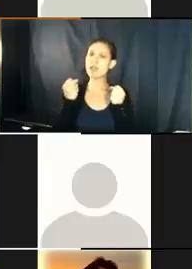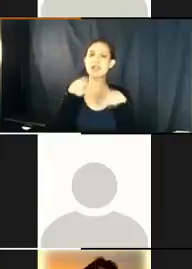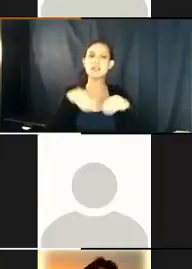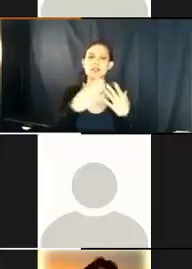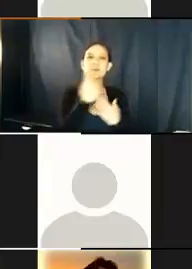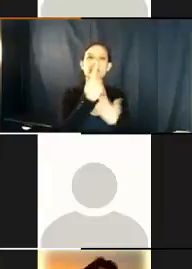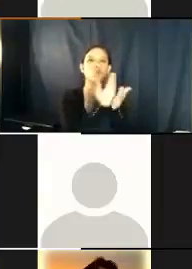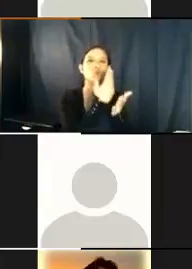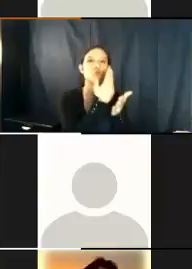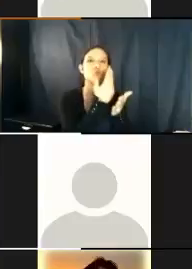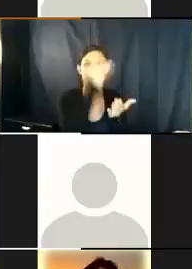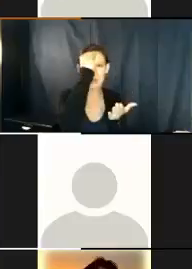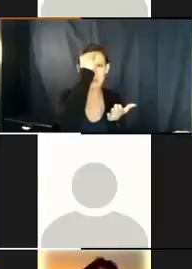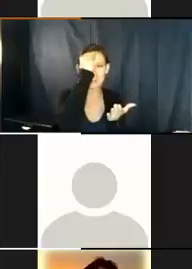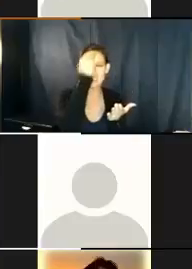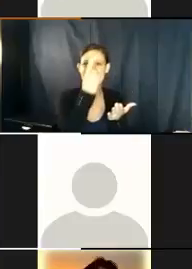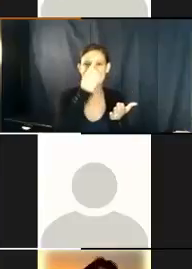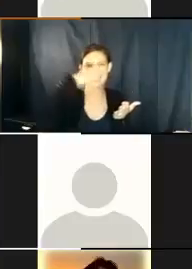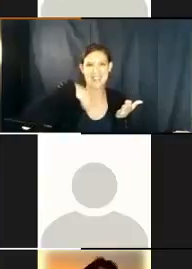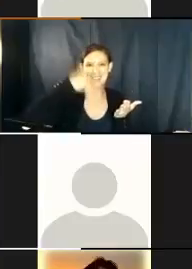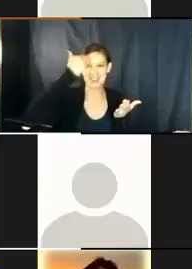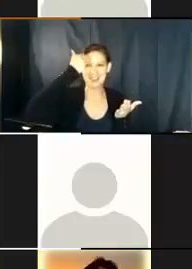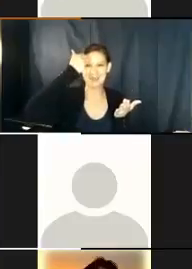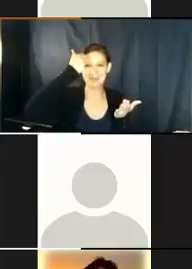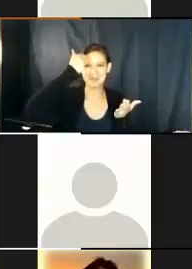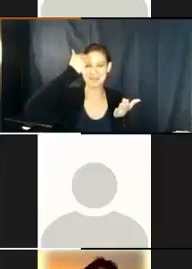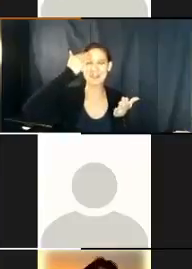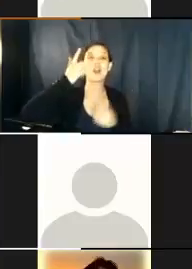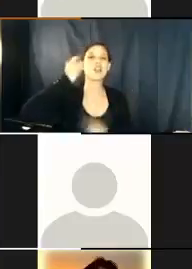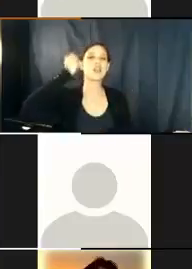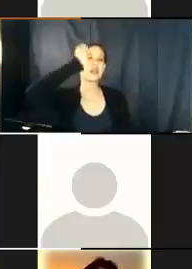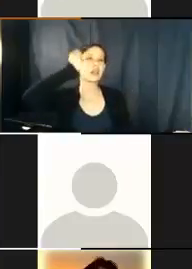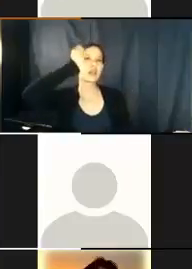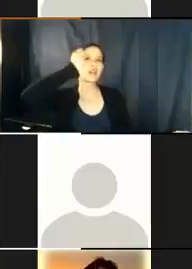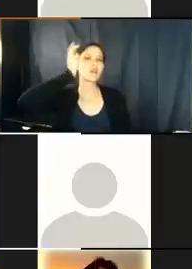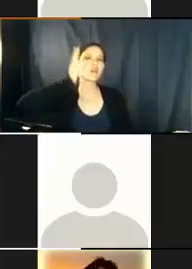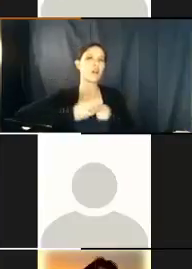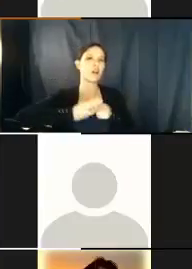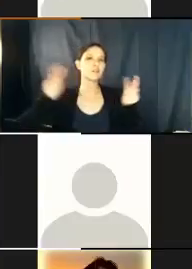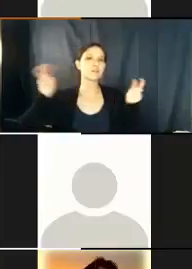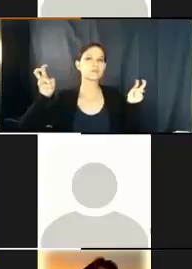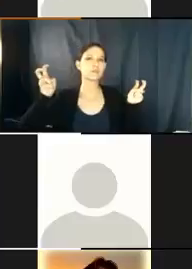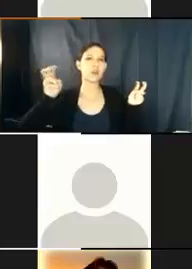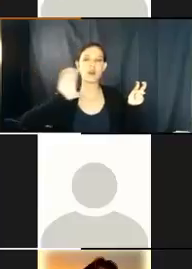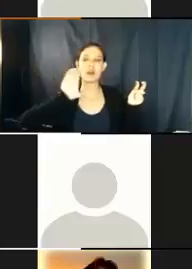there's a there's a theory called cognitive load theory.so we don't want to bog a student